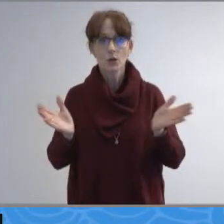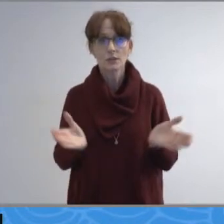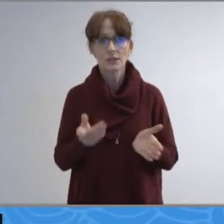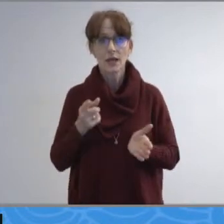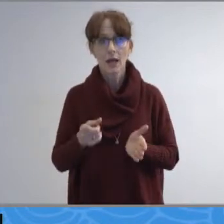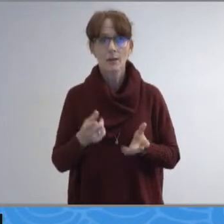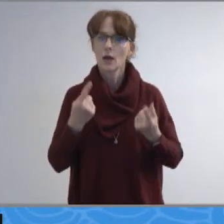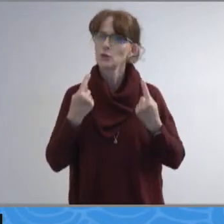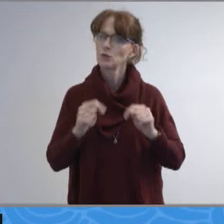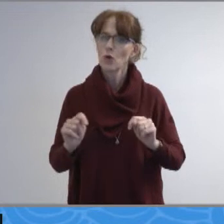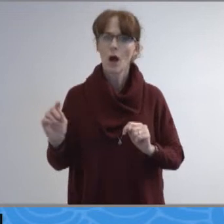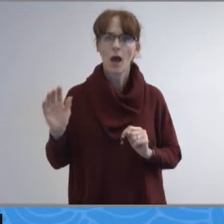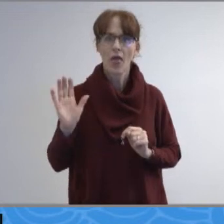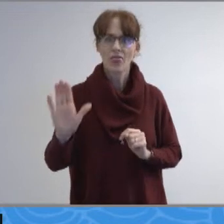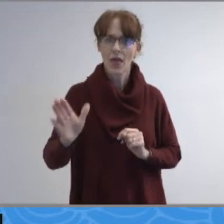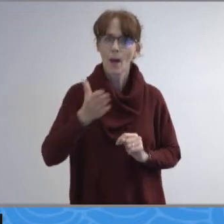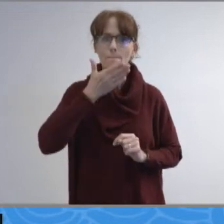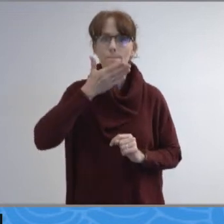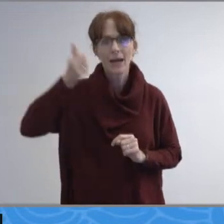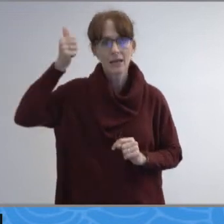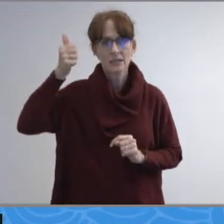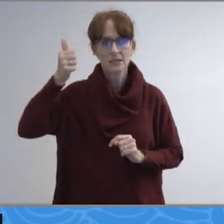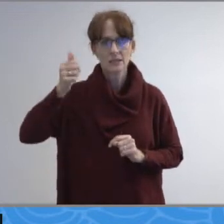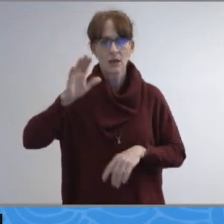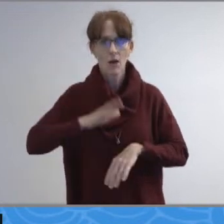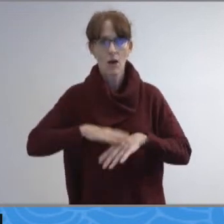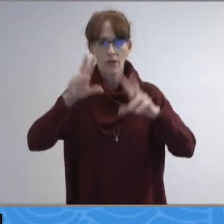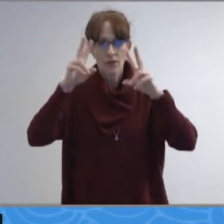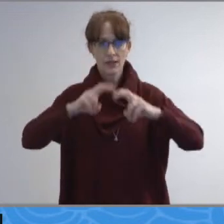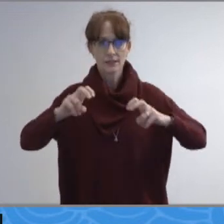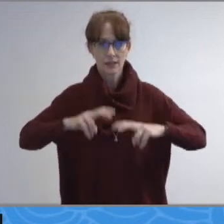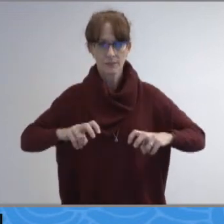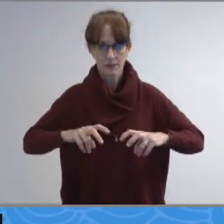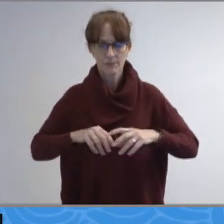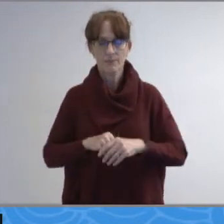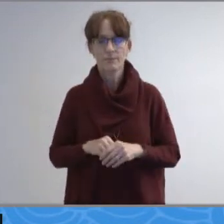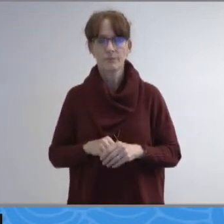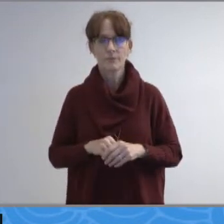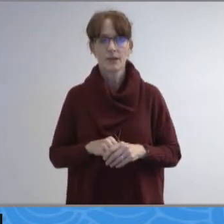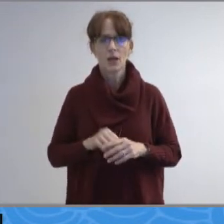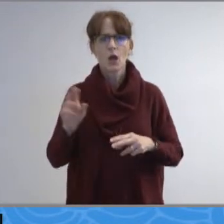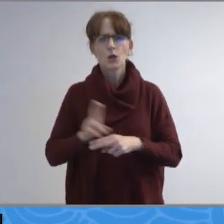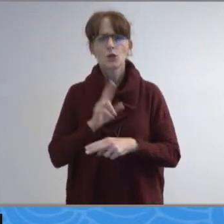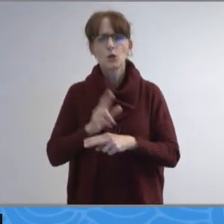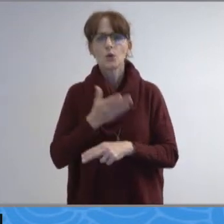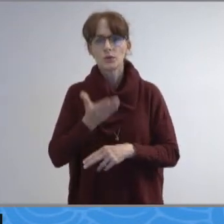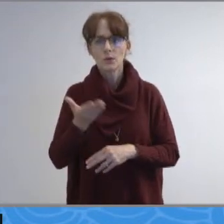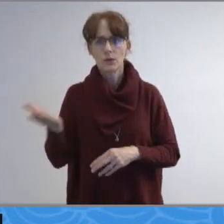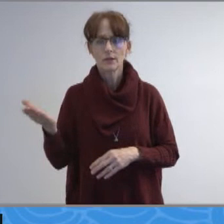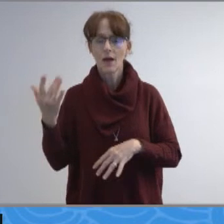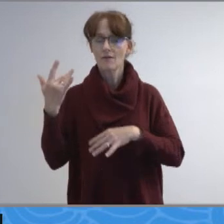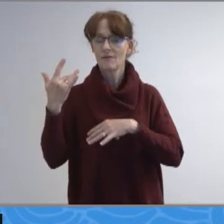to try their best on the assessment and use the resources available